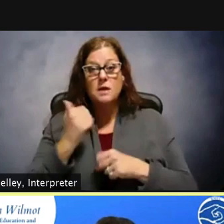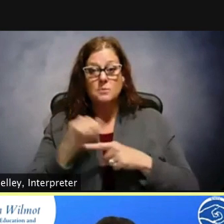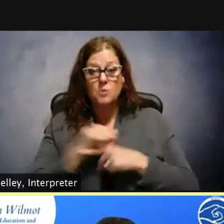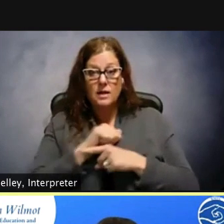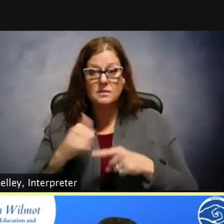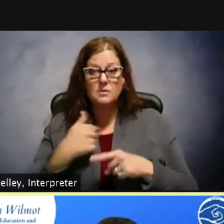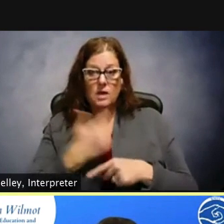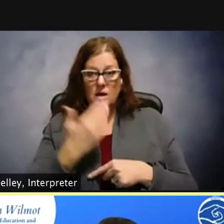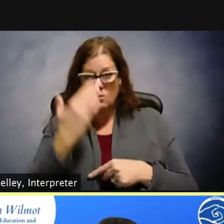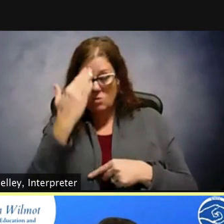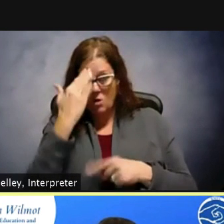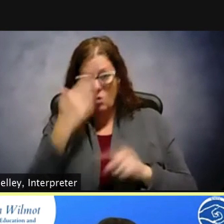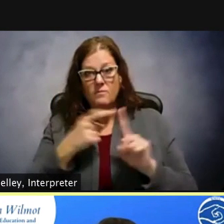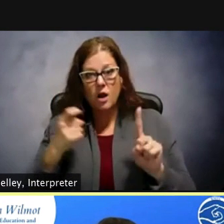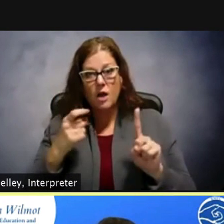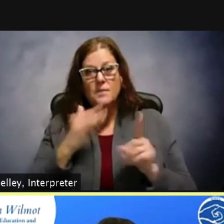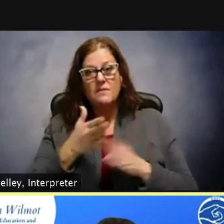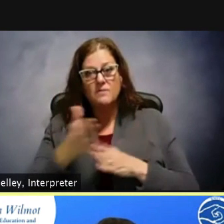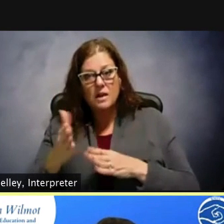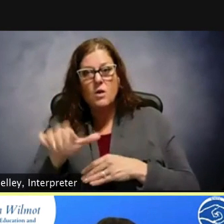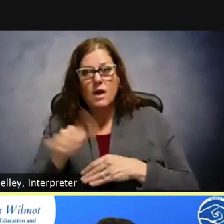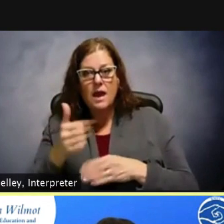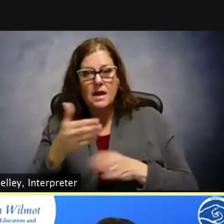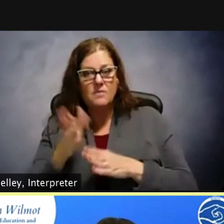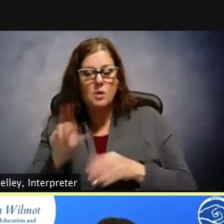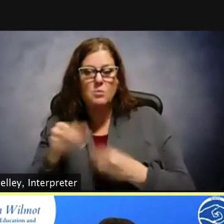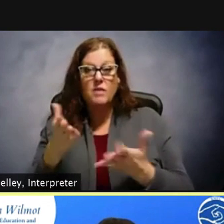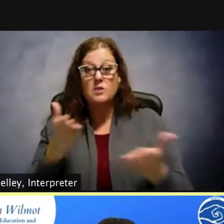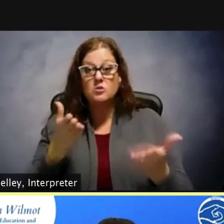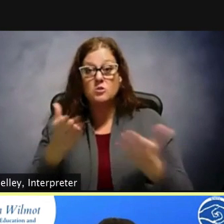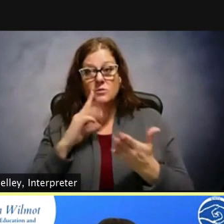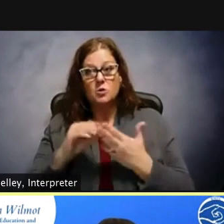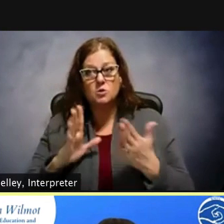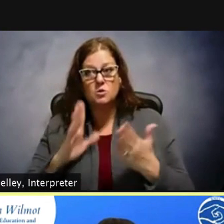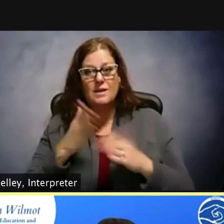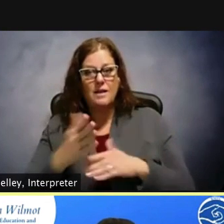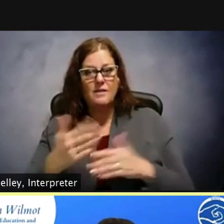know from that field or any field and provide services for a student once they have an IEP.